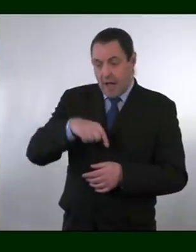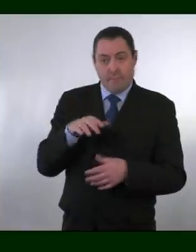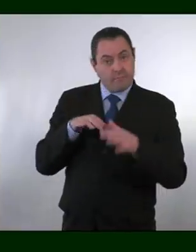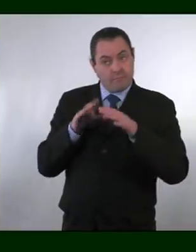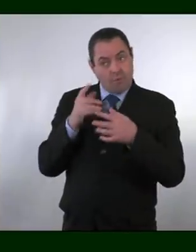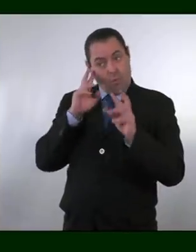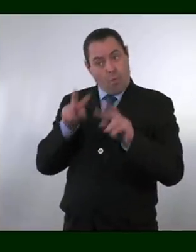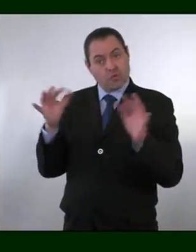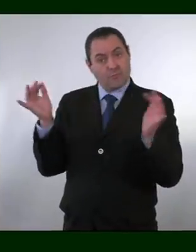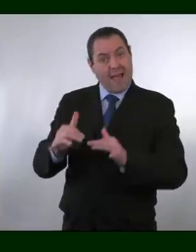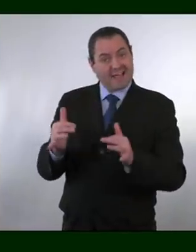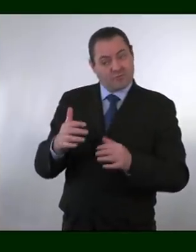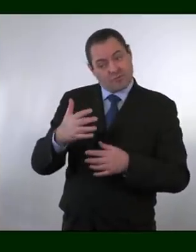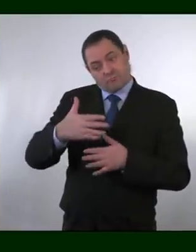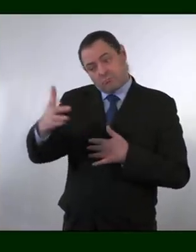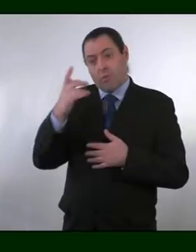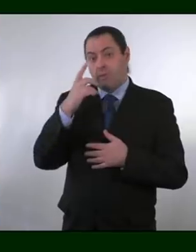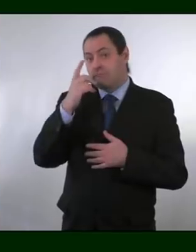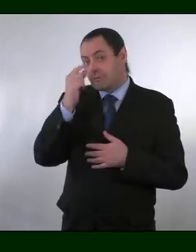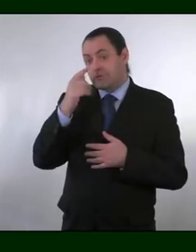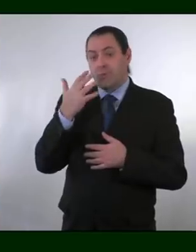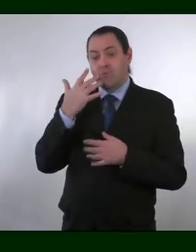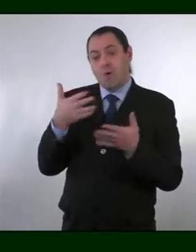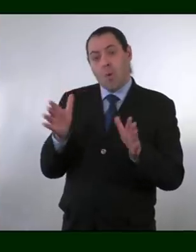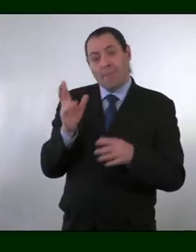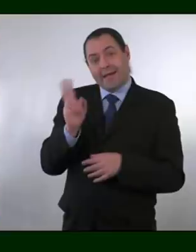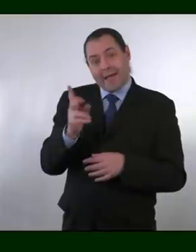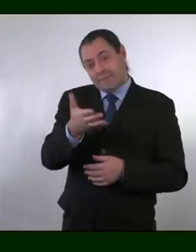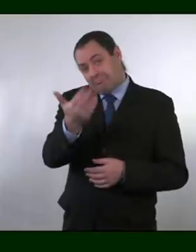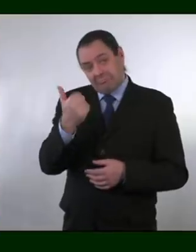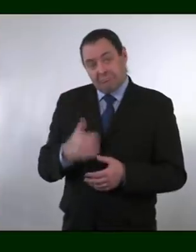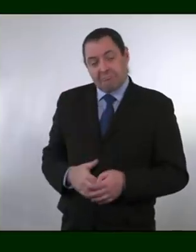of the beautiful game? >>The Prime Minister